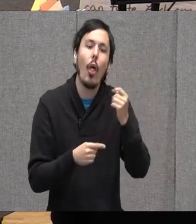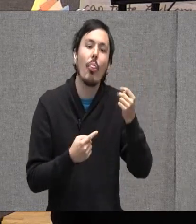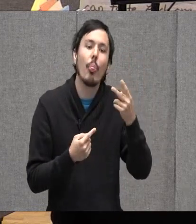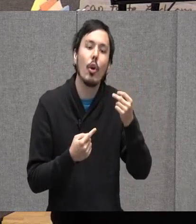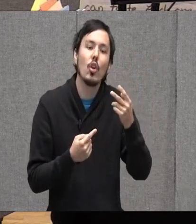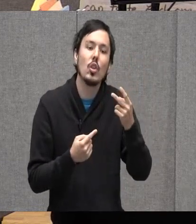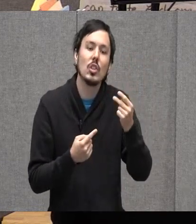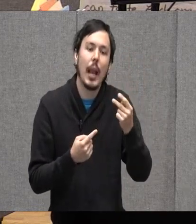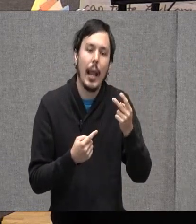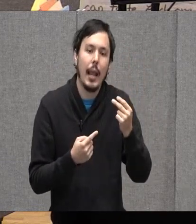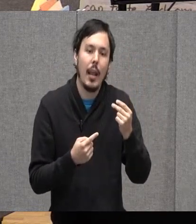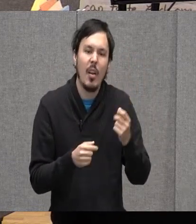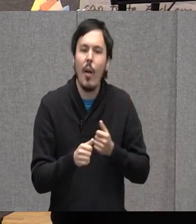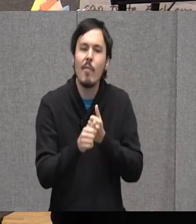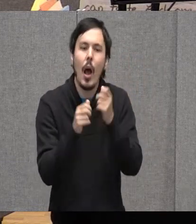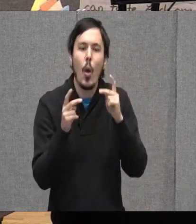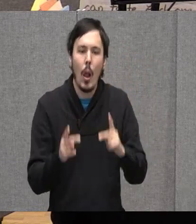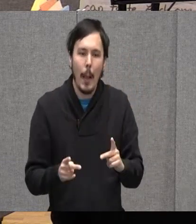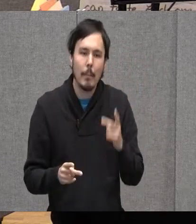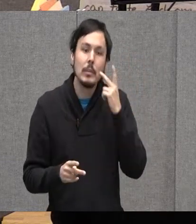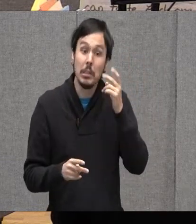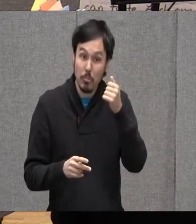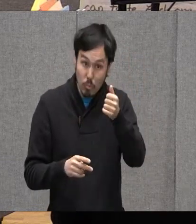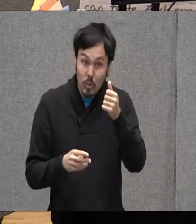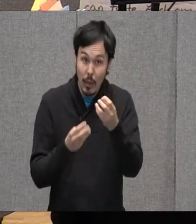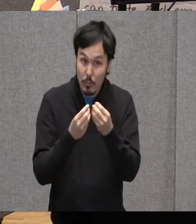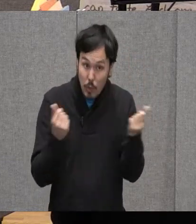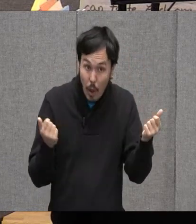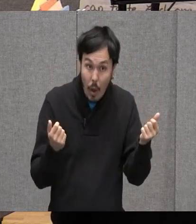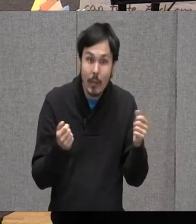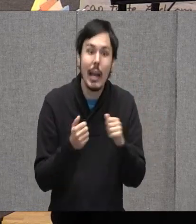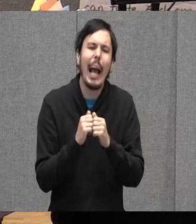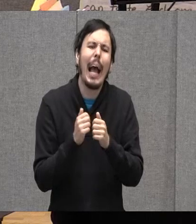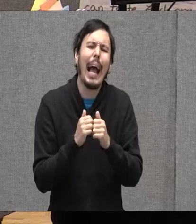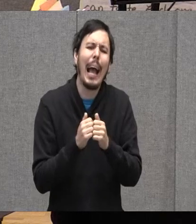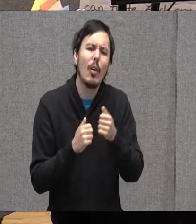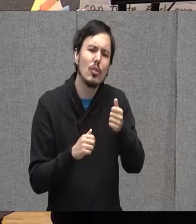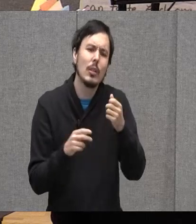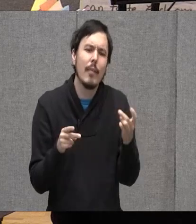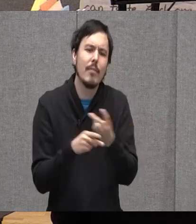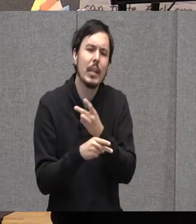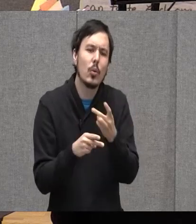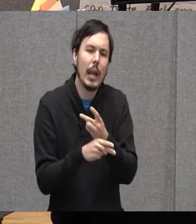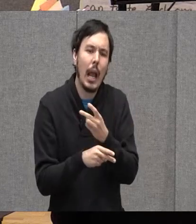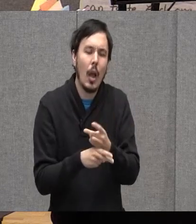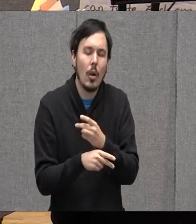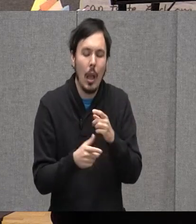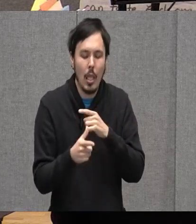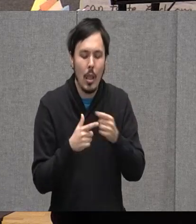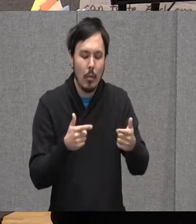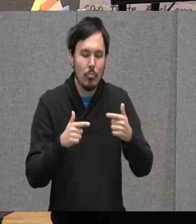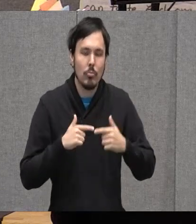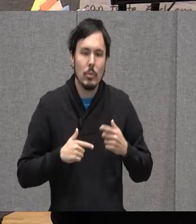for to think about if you solved that and how you figured it out. And then look about how I figured it out.